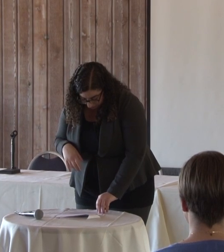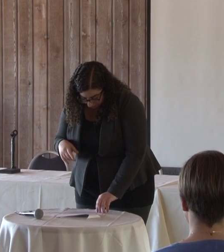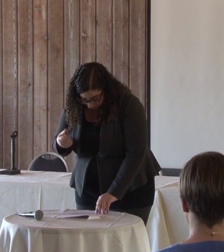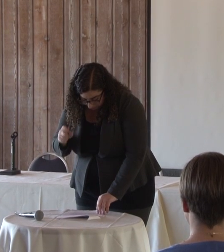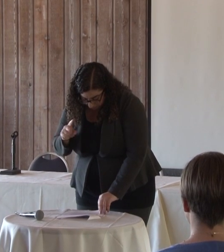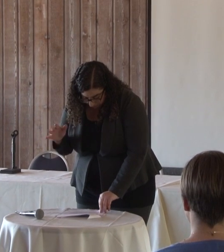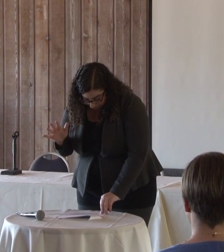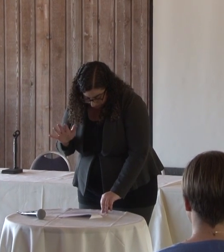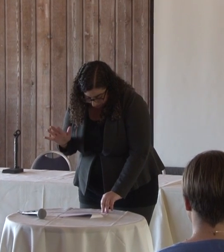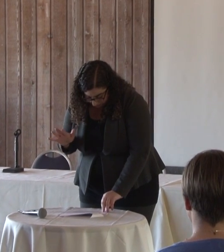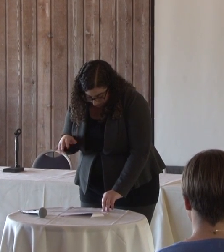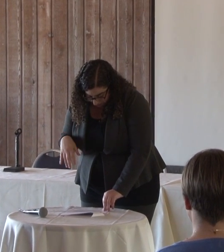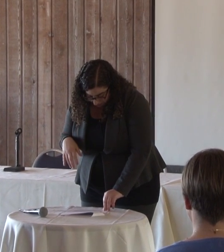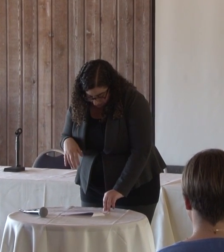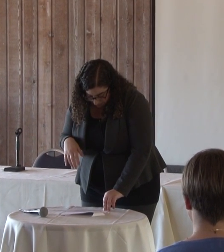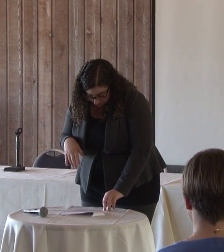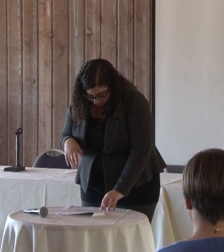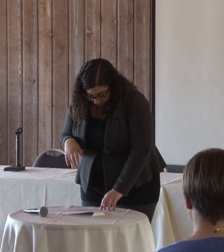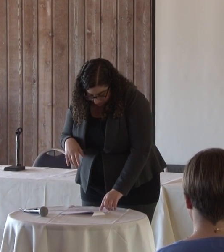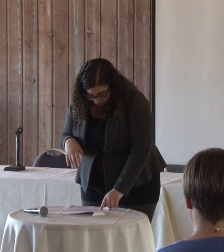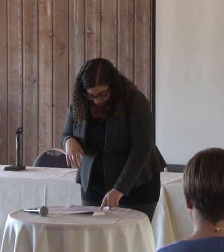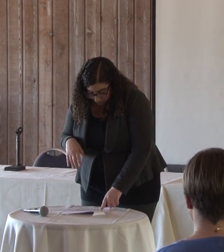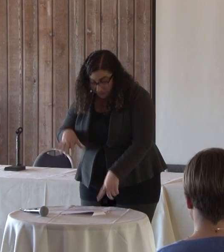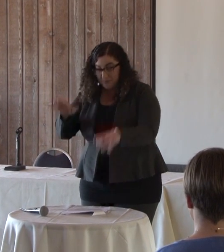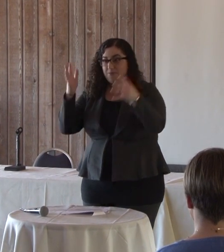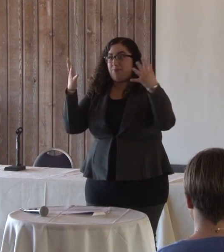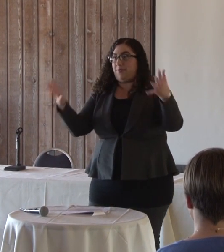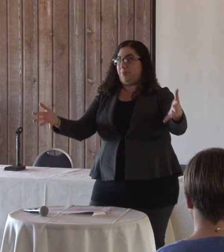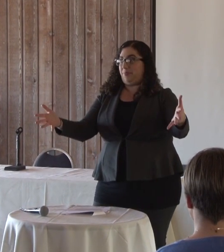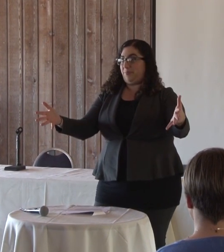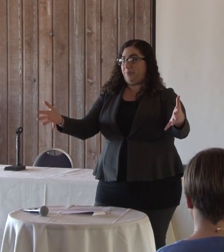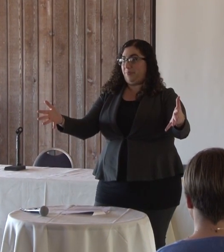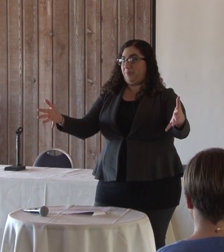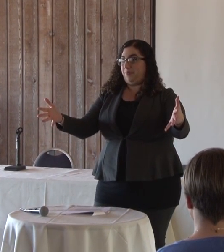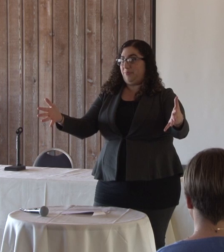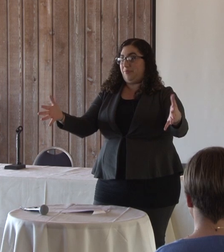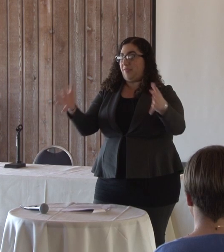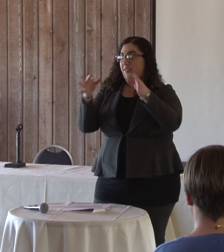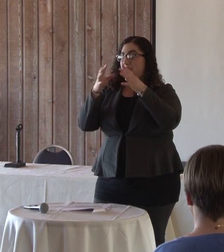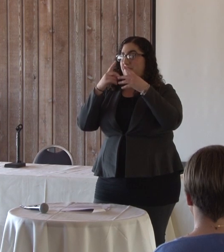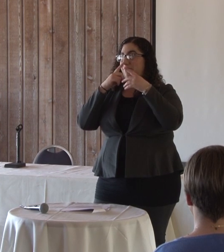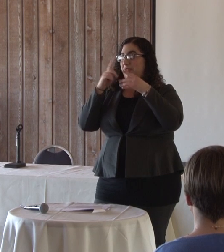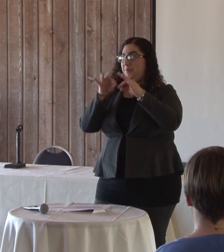OK. I just wanna make sure I covered all the points that I had set out to talk about.